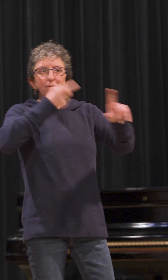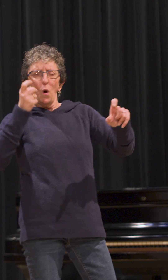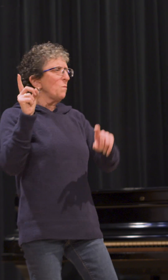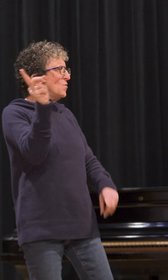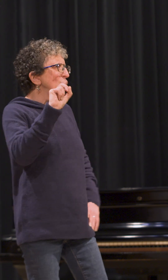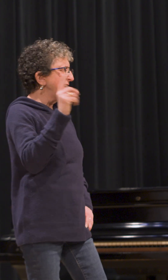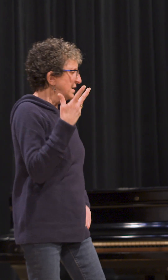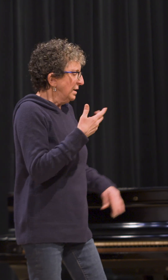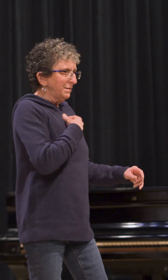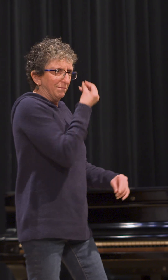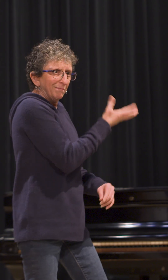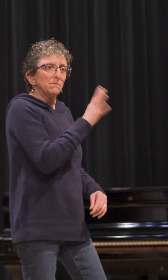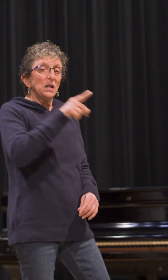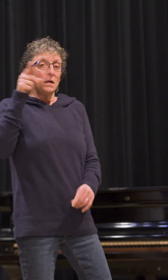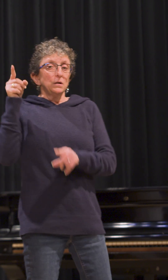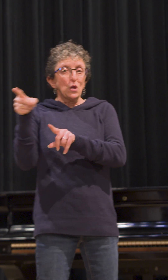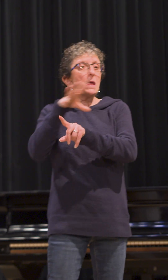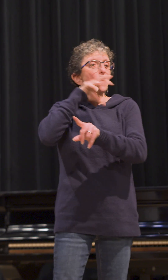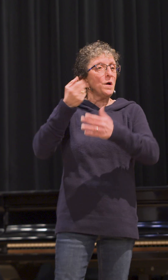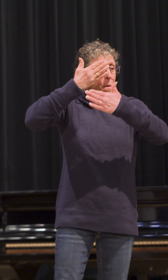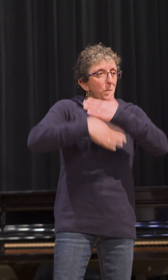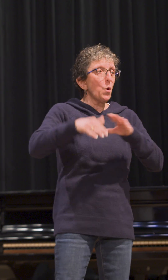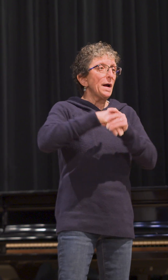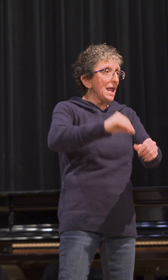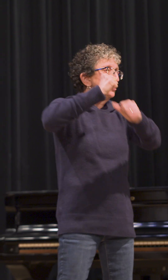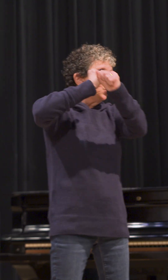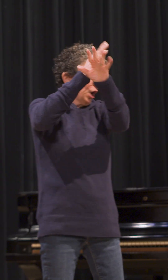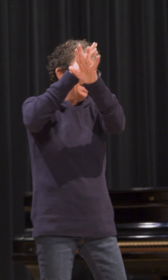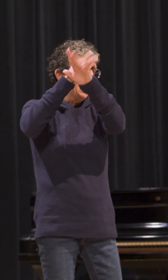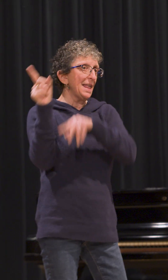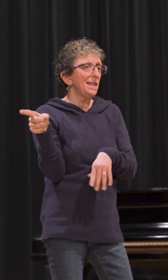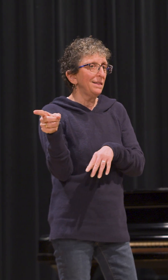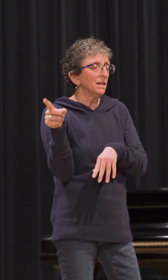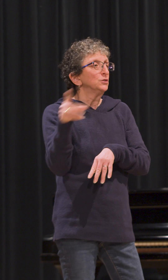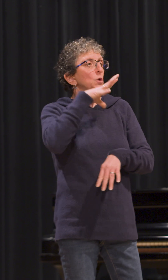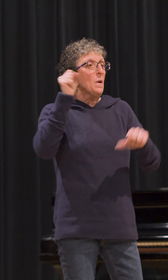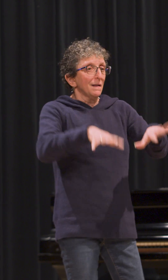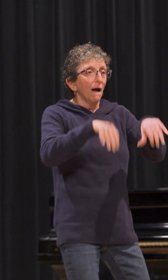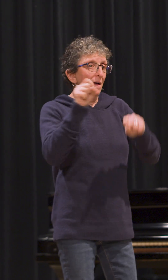And it's—and I'm wondering, you know, where she got her mental illness from. My sister